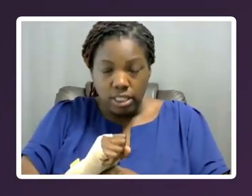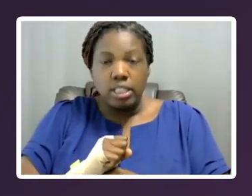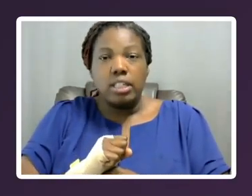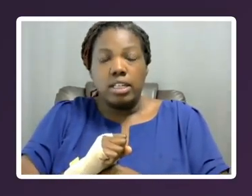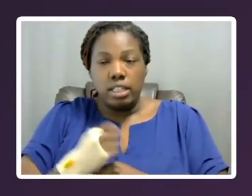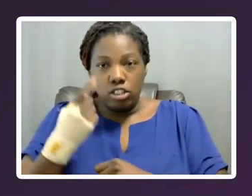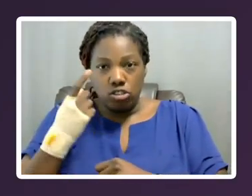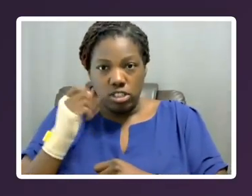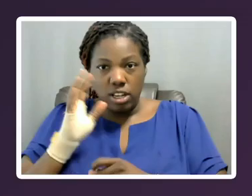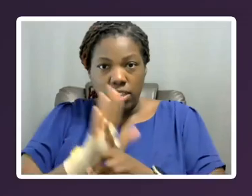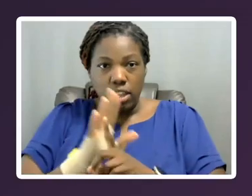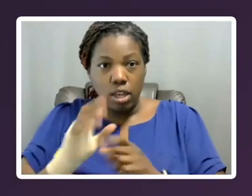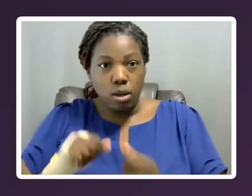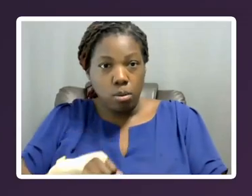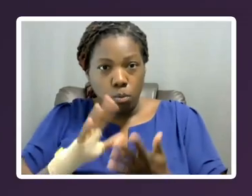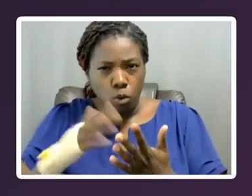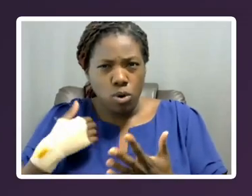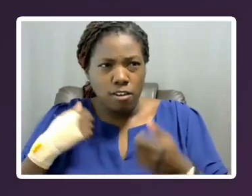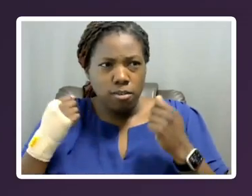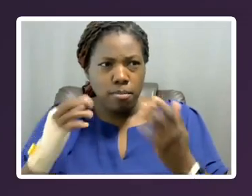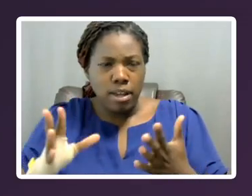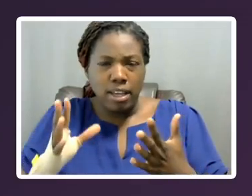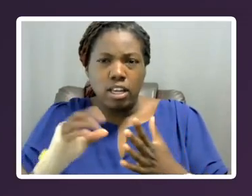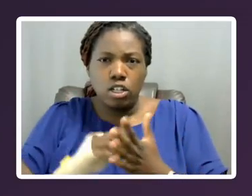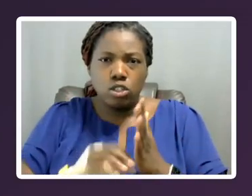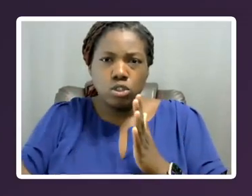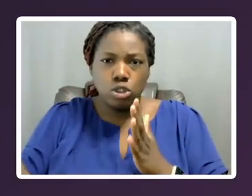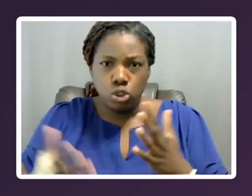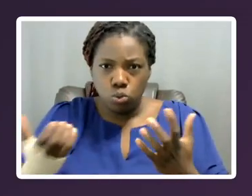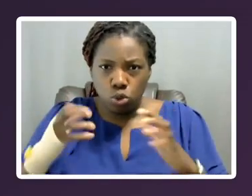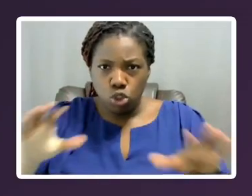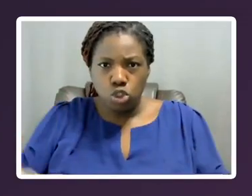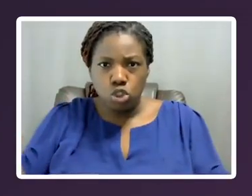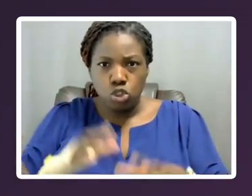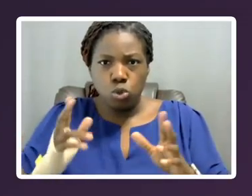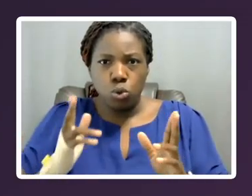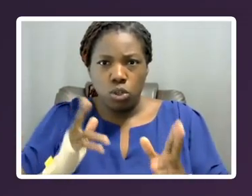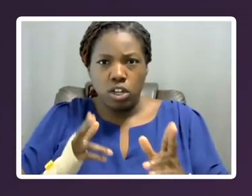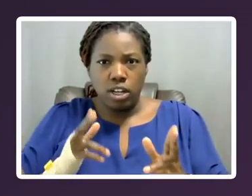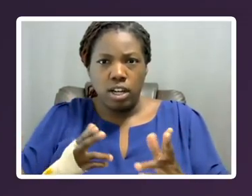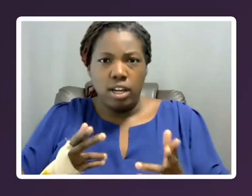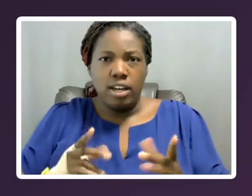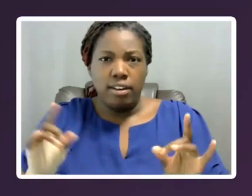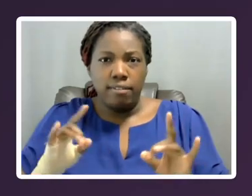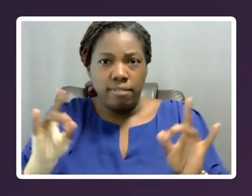we had so many students that wanted to do gun violence, that was important to me to make sure